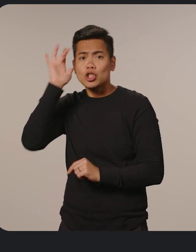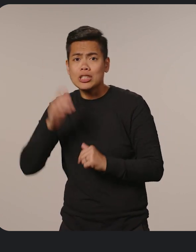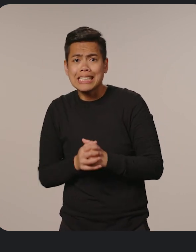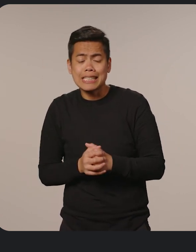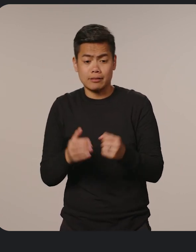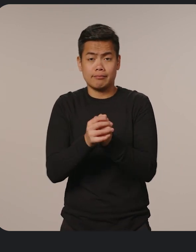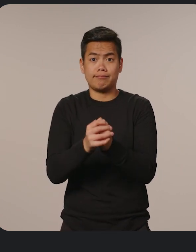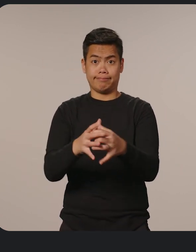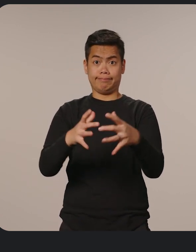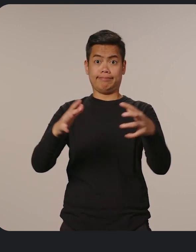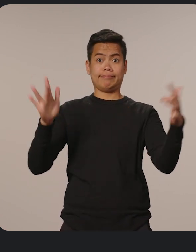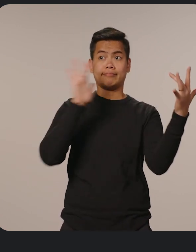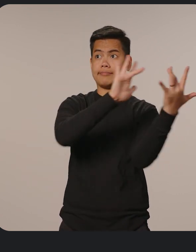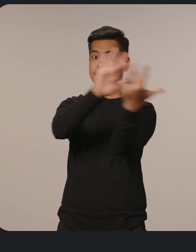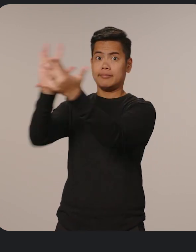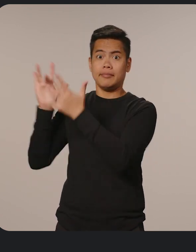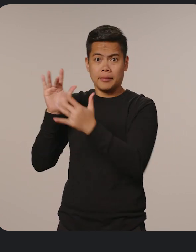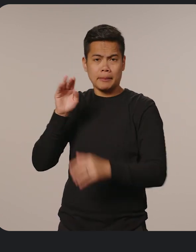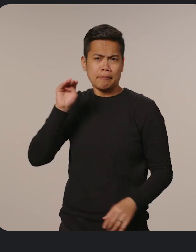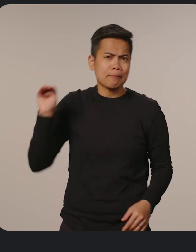So let's deep dive into each of these topics,